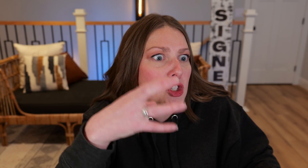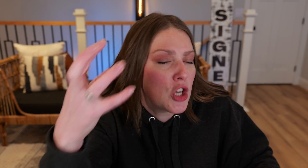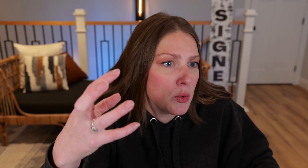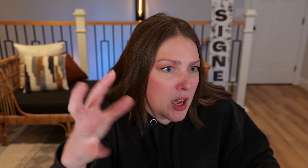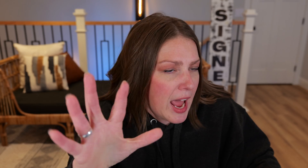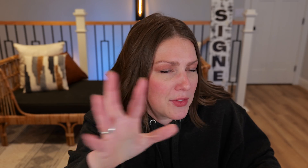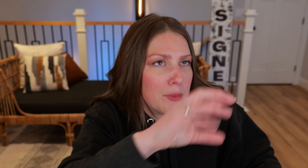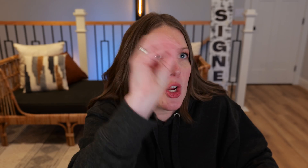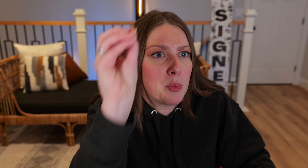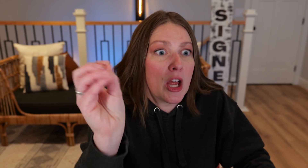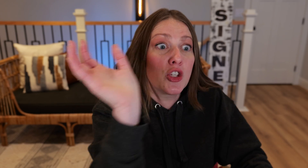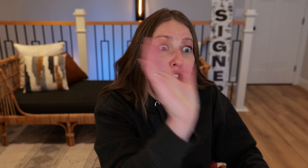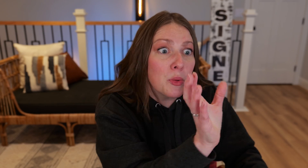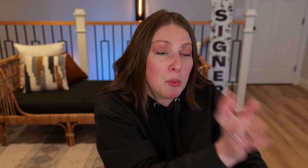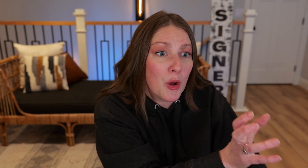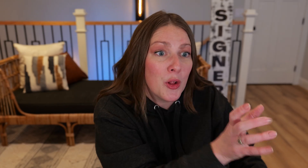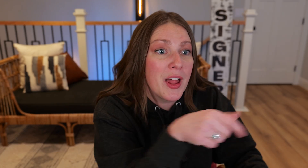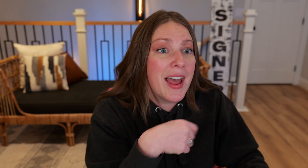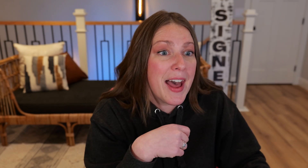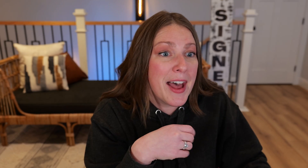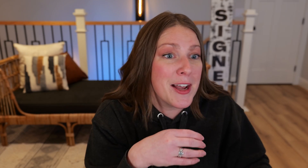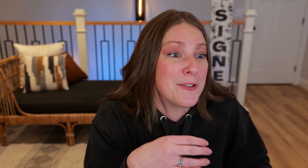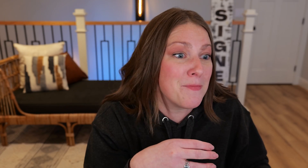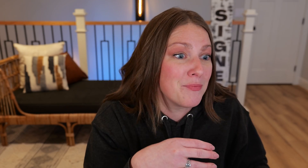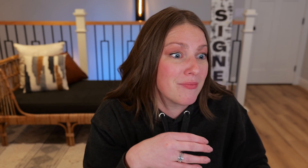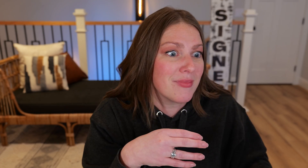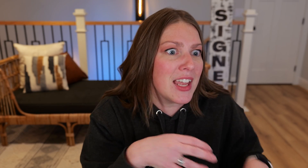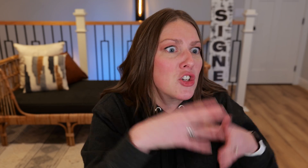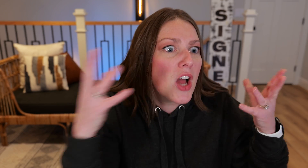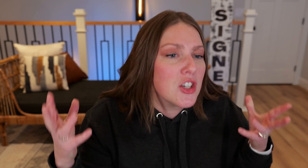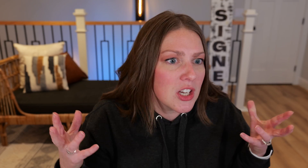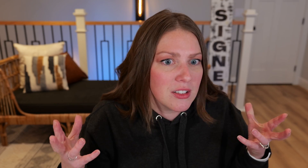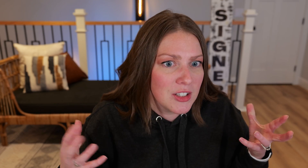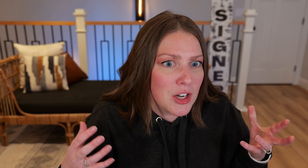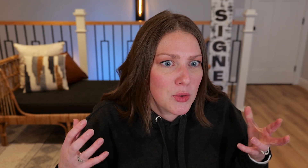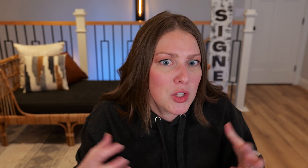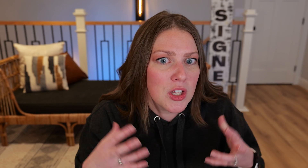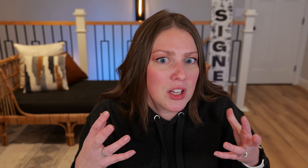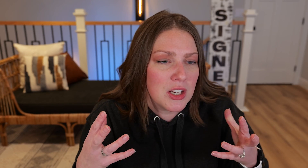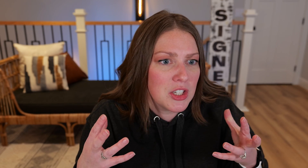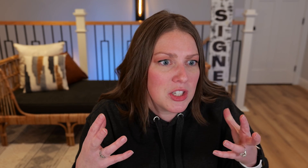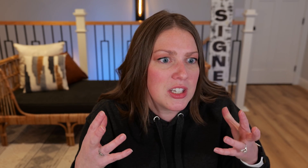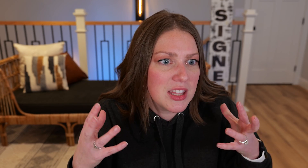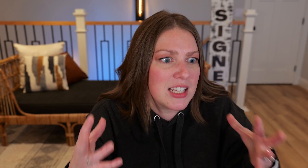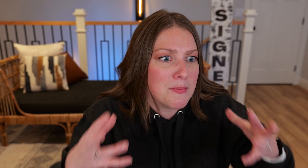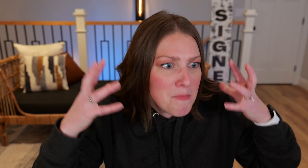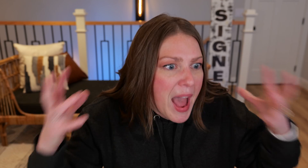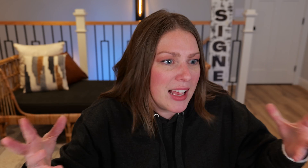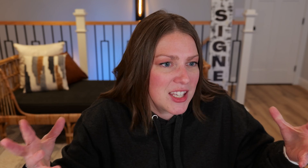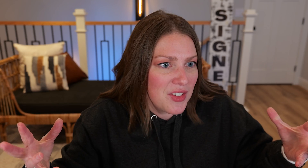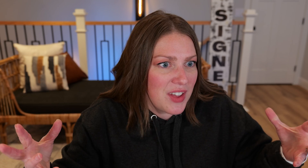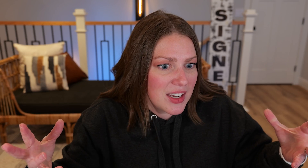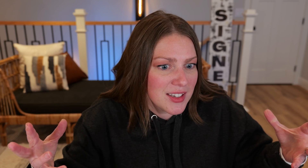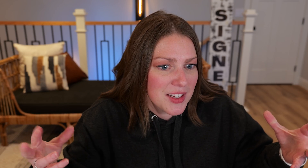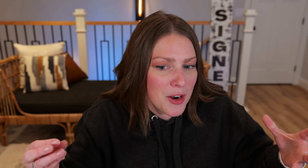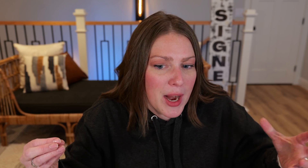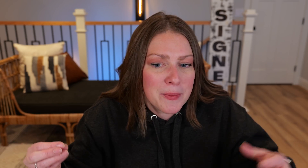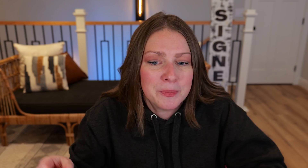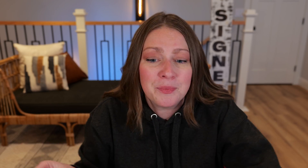show, not a halftime show, but a Super Bowl introduction you know, to the to this massive event. All right.